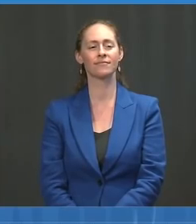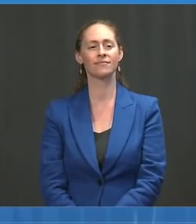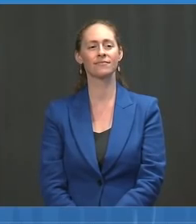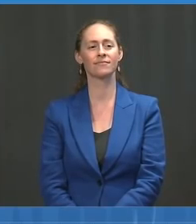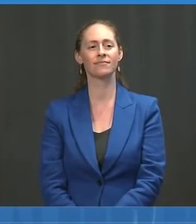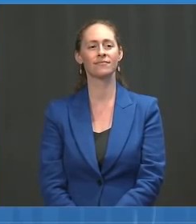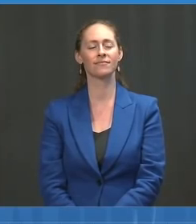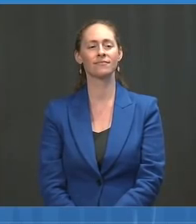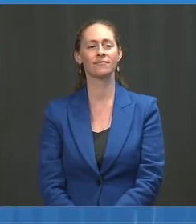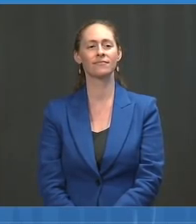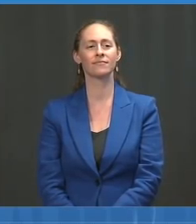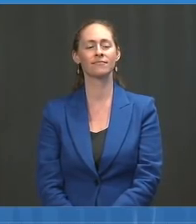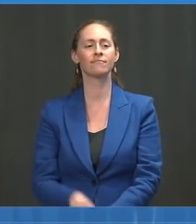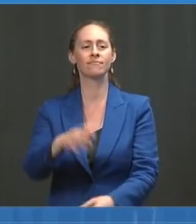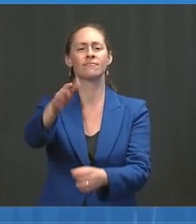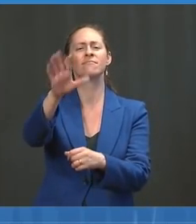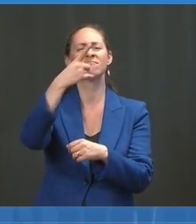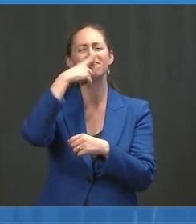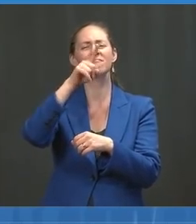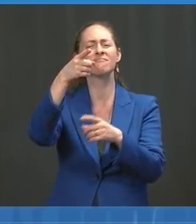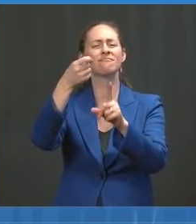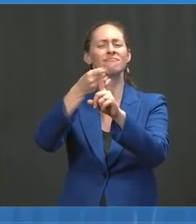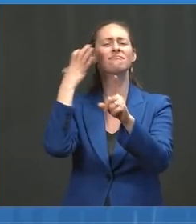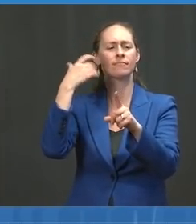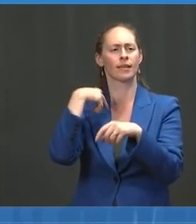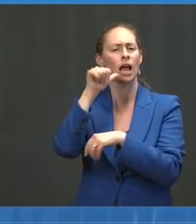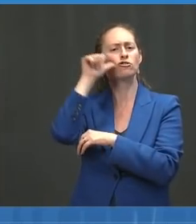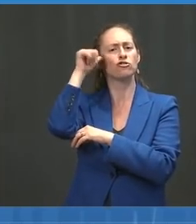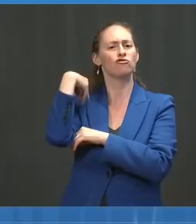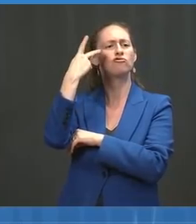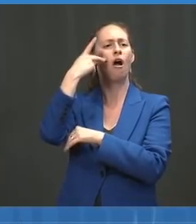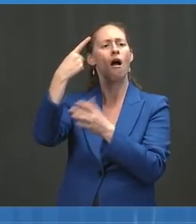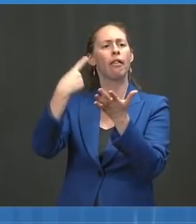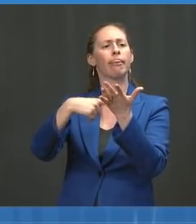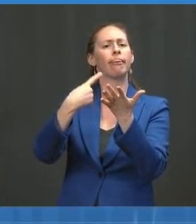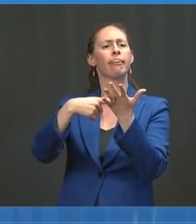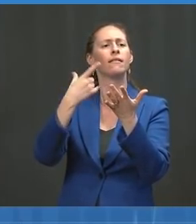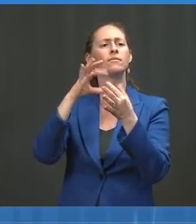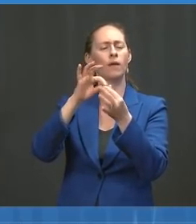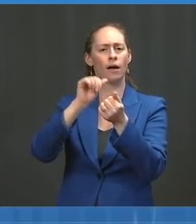about the problems that pregnant people in the U.S. are facing: Only --